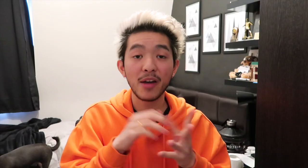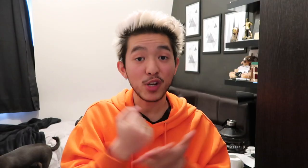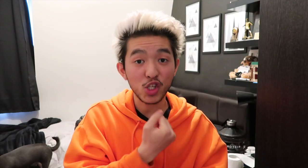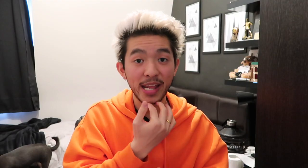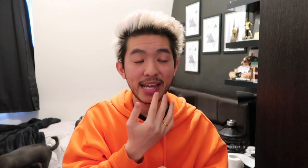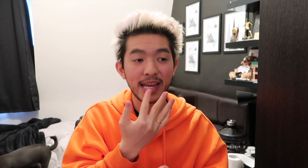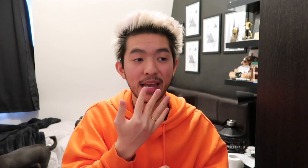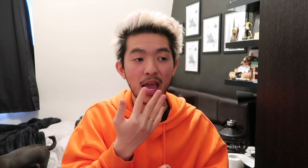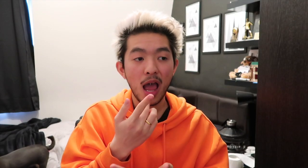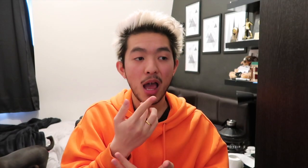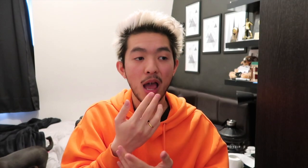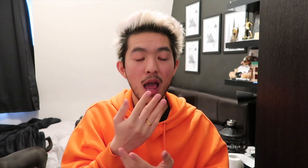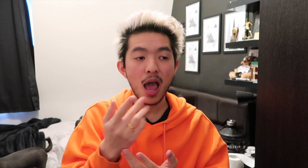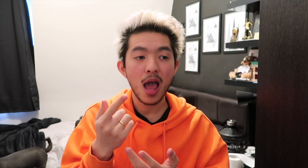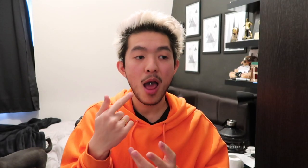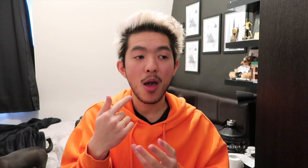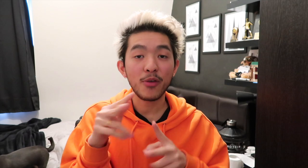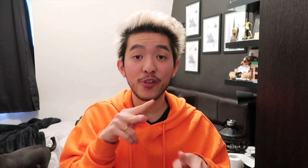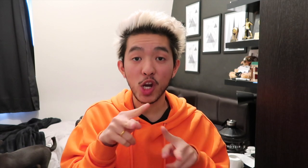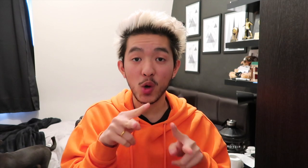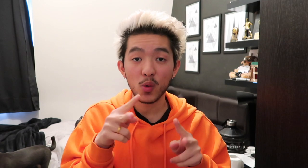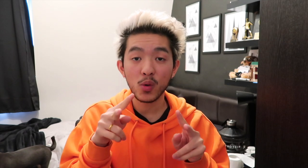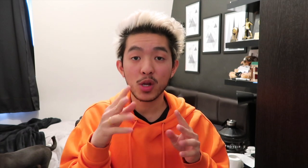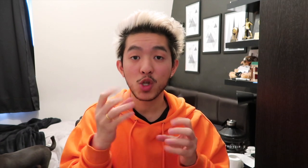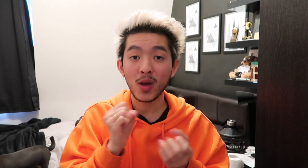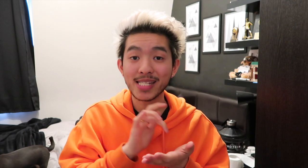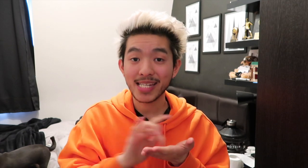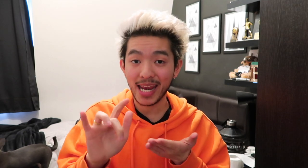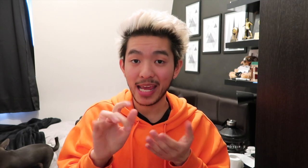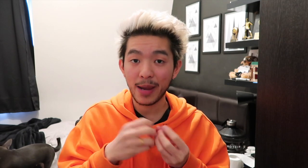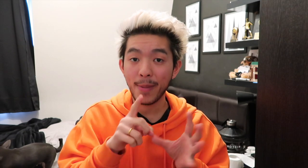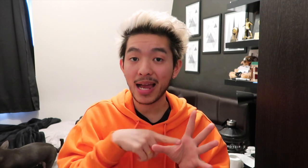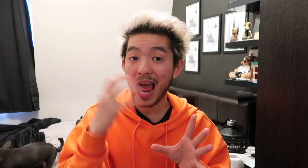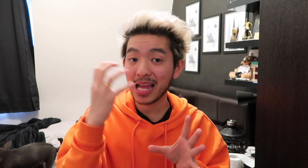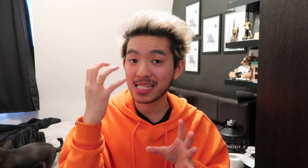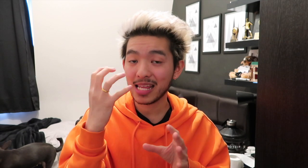Unfortunately, this video got deleted by accident...